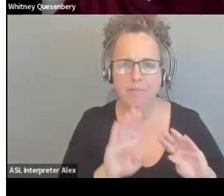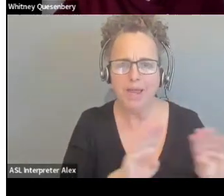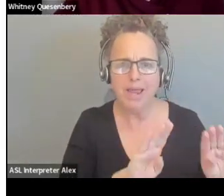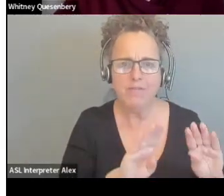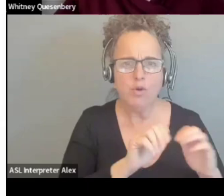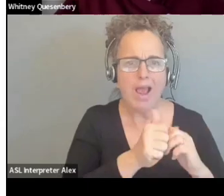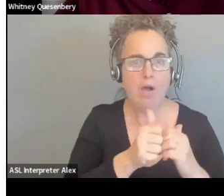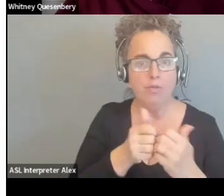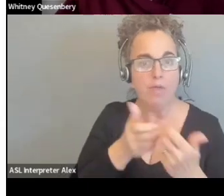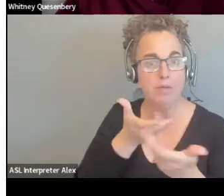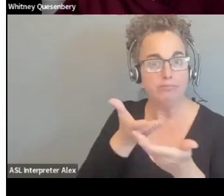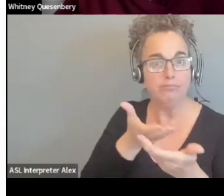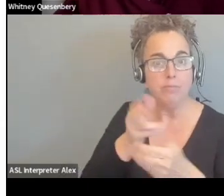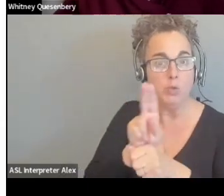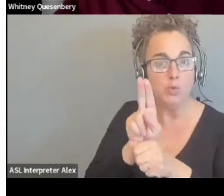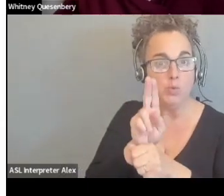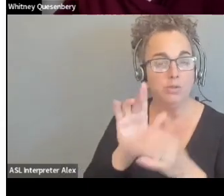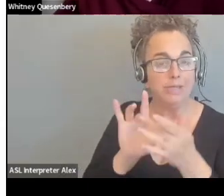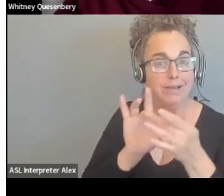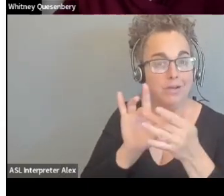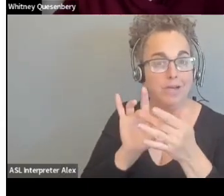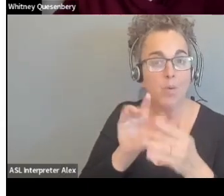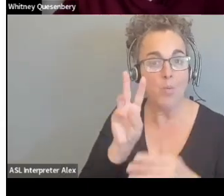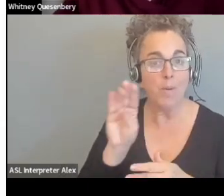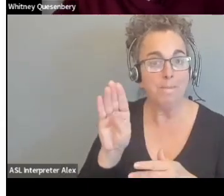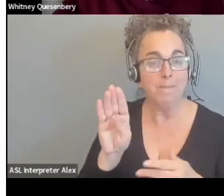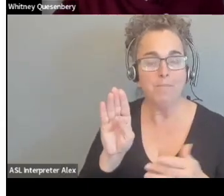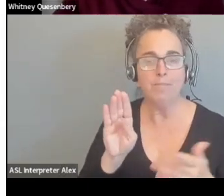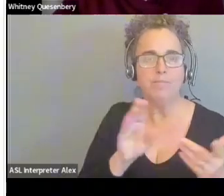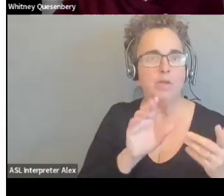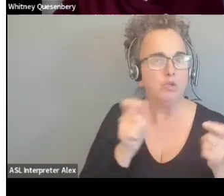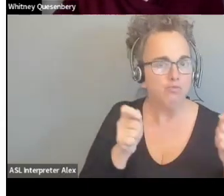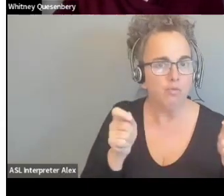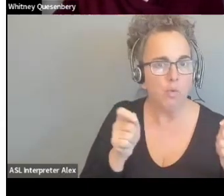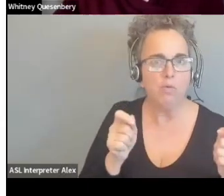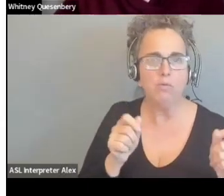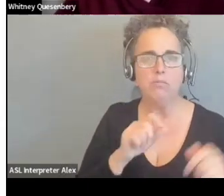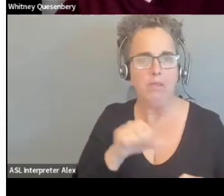by control choices about how they work. And we included attitudes and emotions.